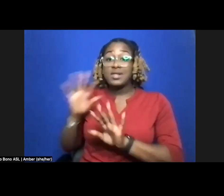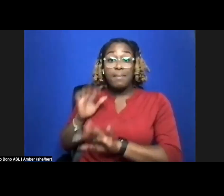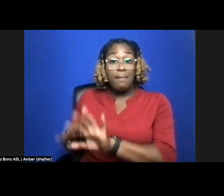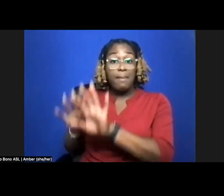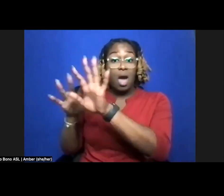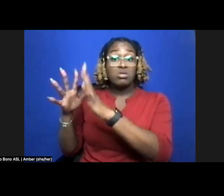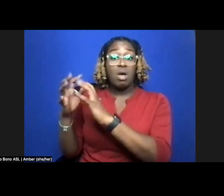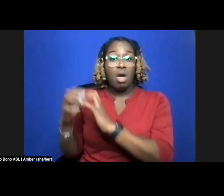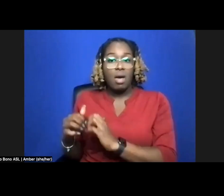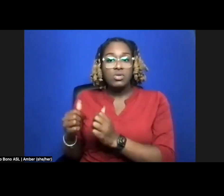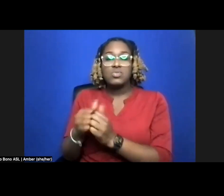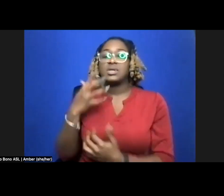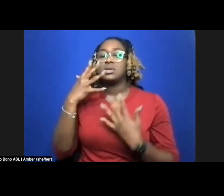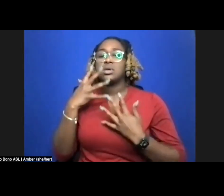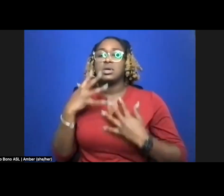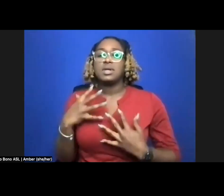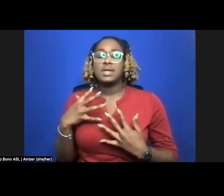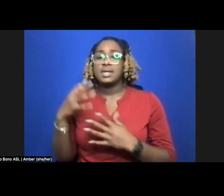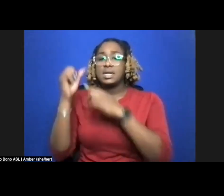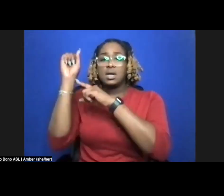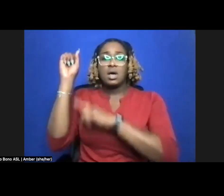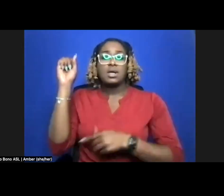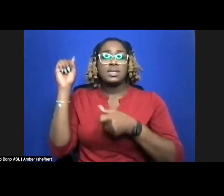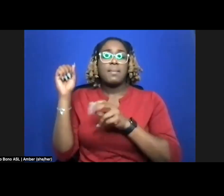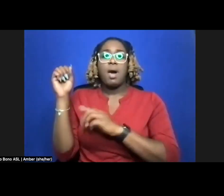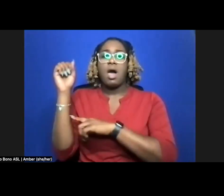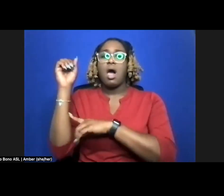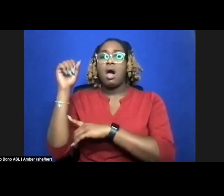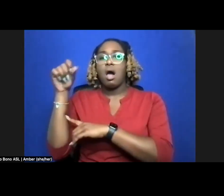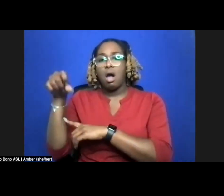the spine of the uninherited earth curved like that of a funeral wailer